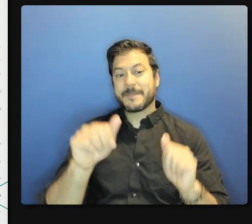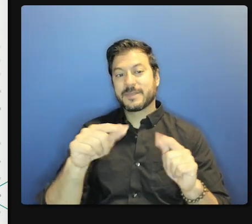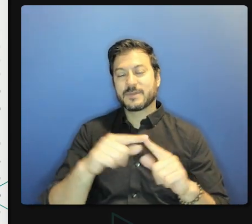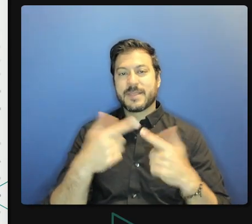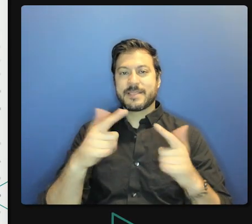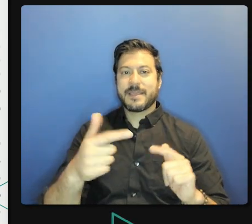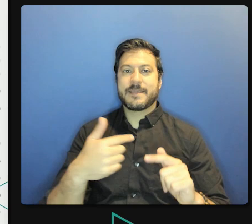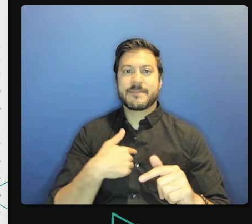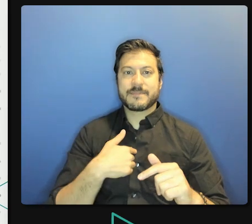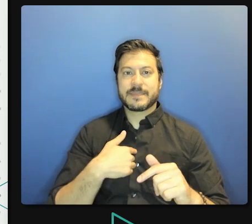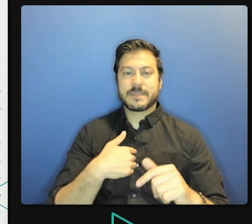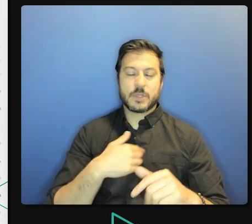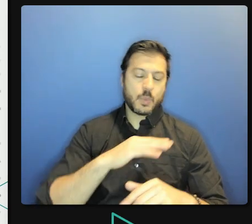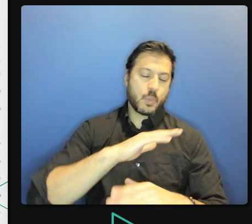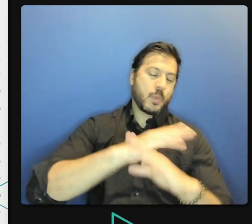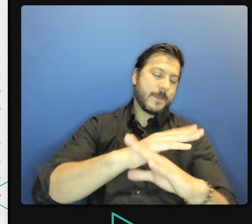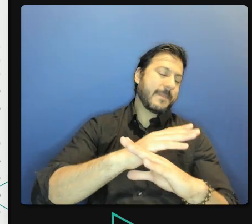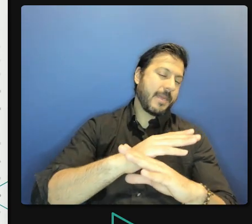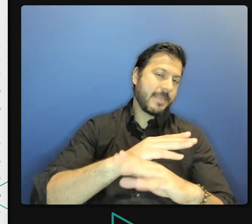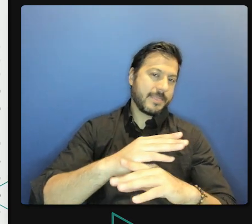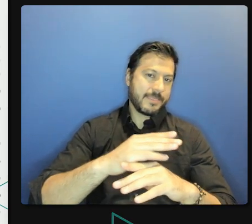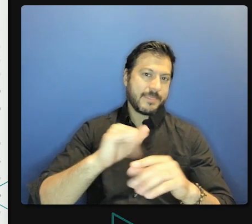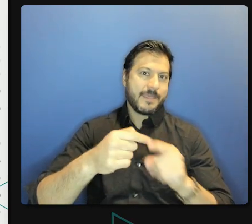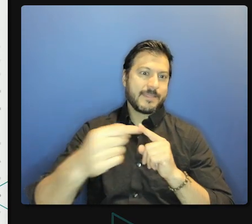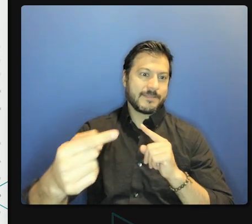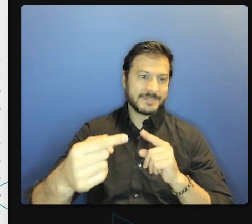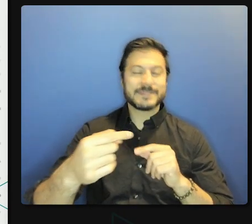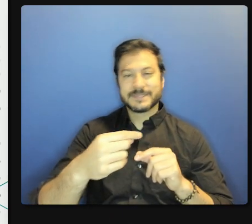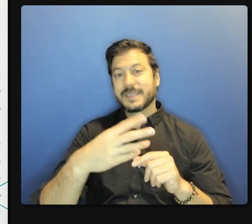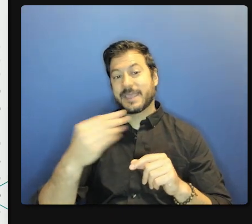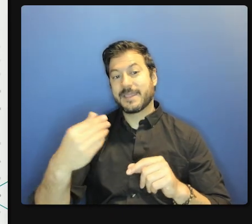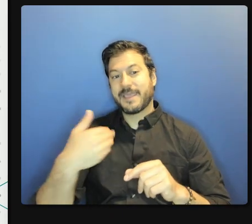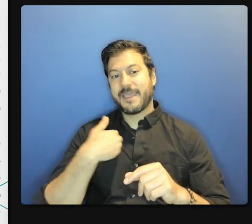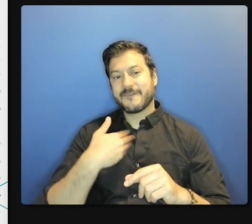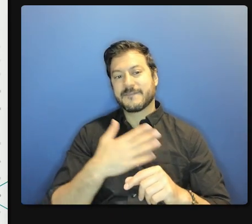I also have the ability to propel enemies coming at me.